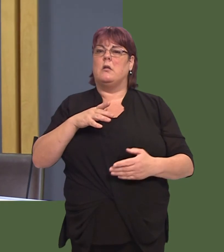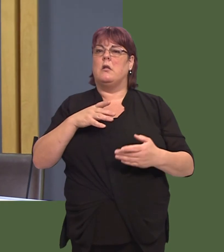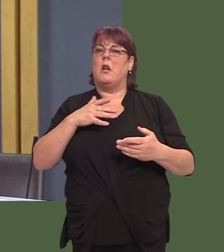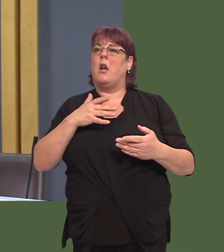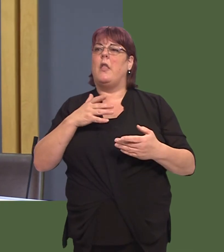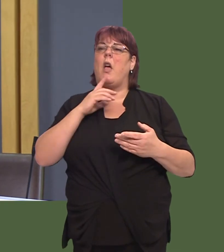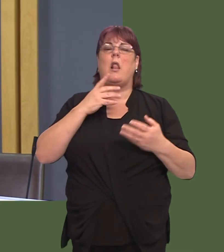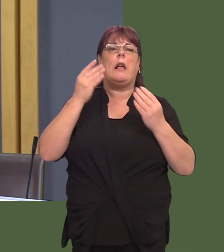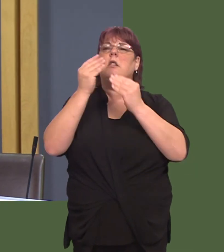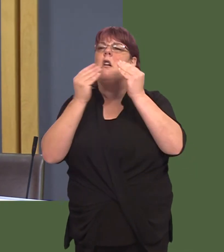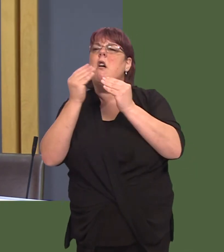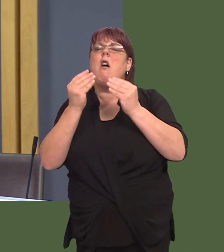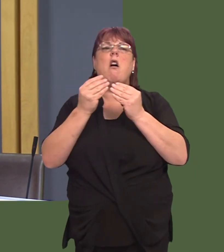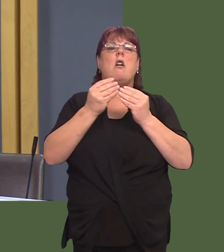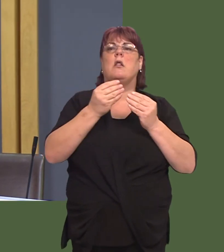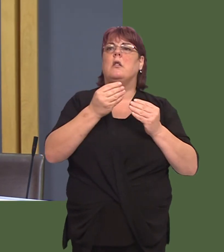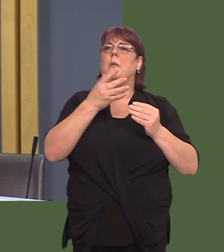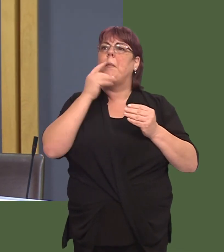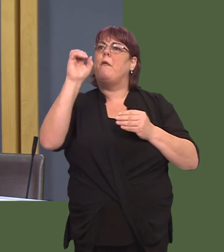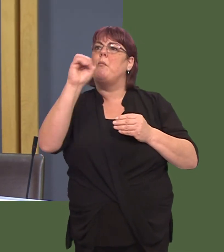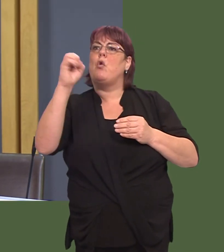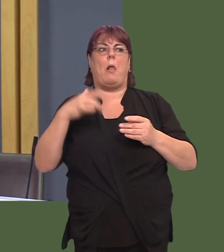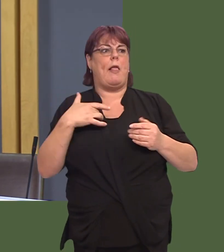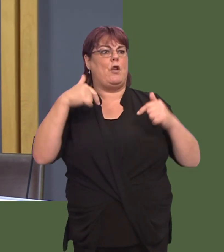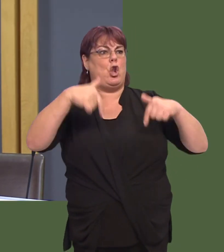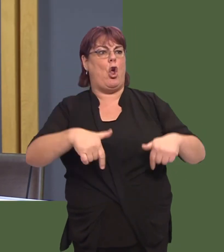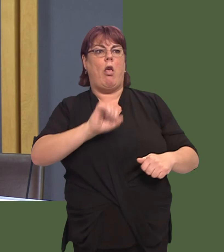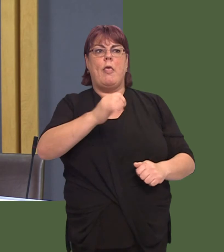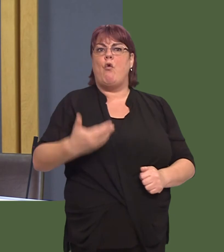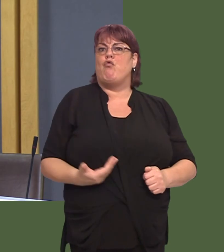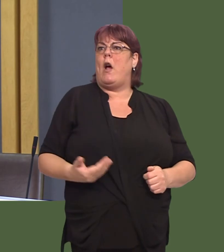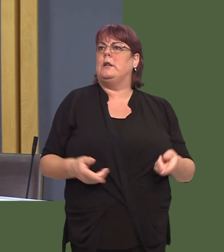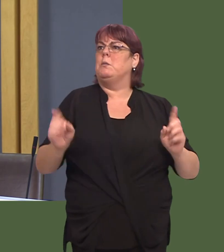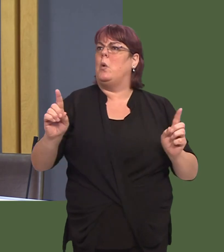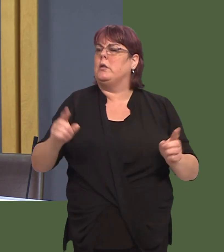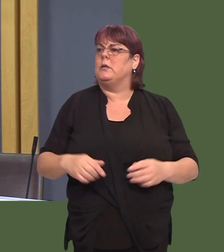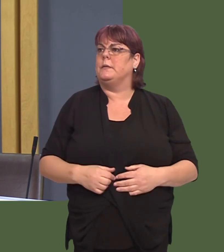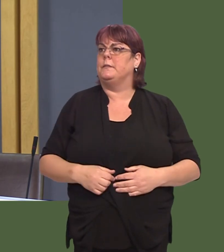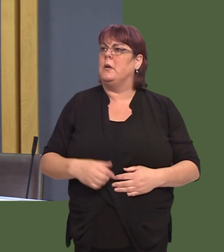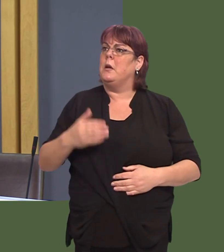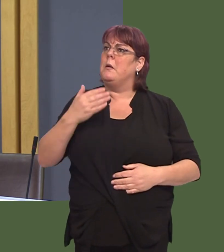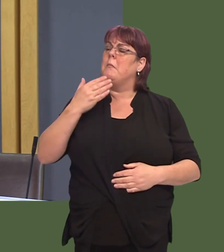Joyce Watson: But, on another tangent, First Minister, will you reassure Welsh universities